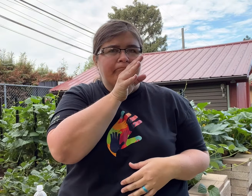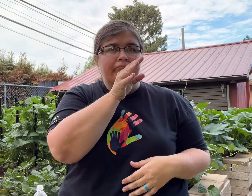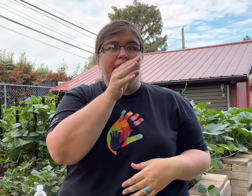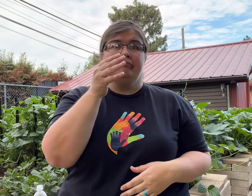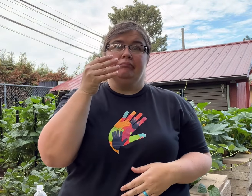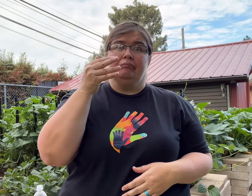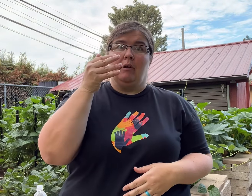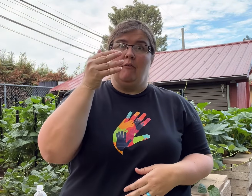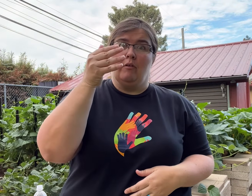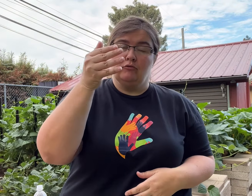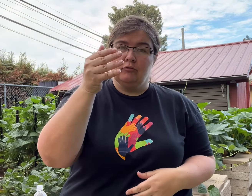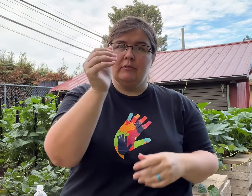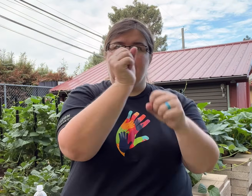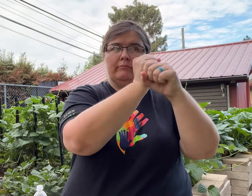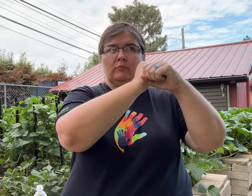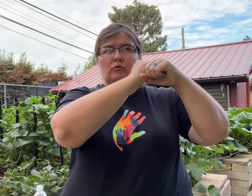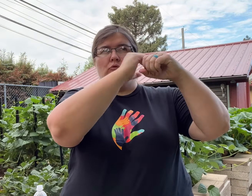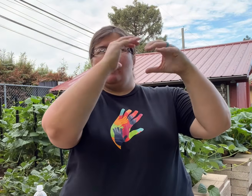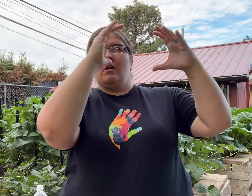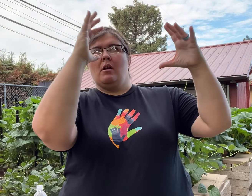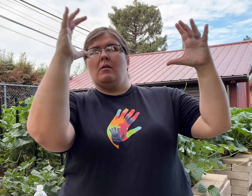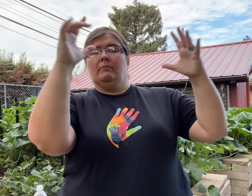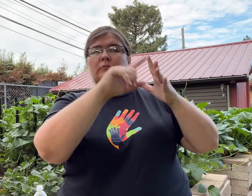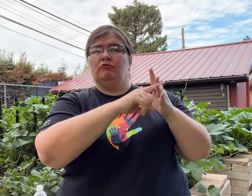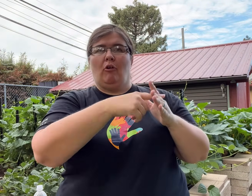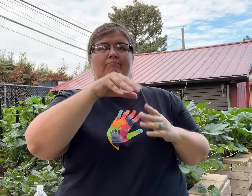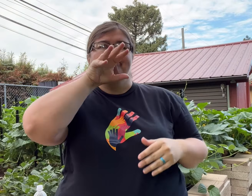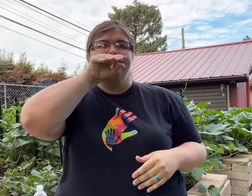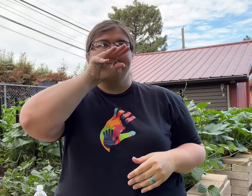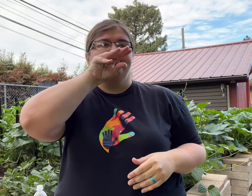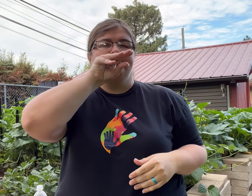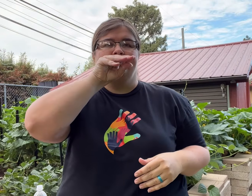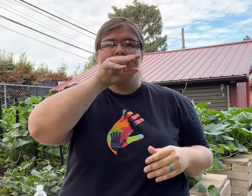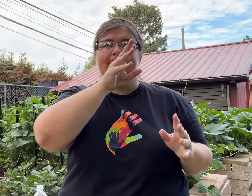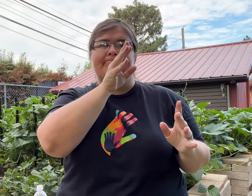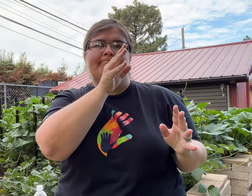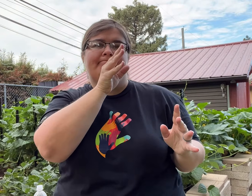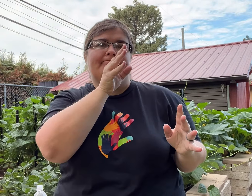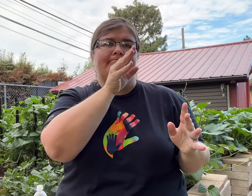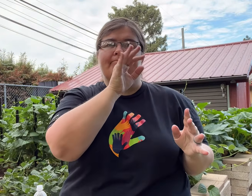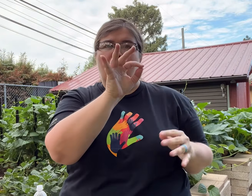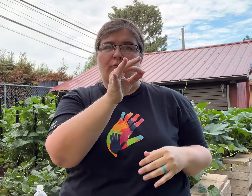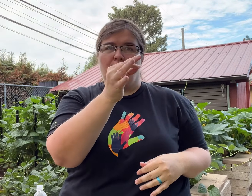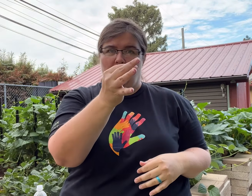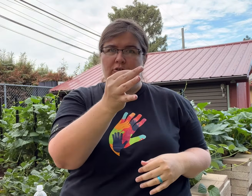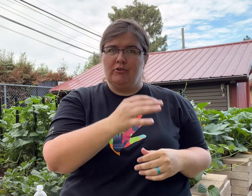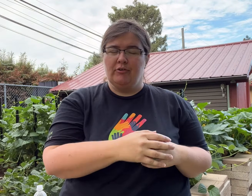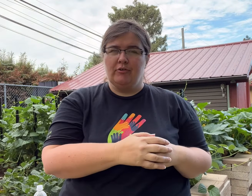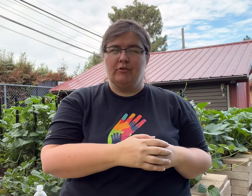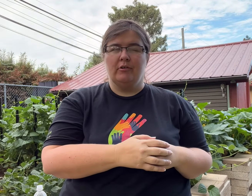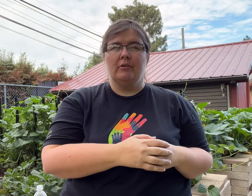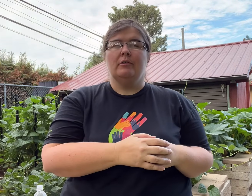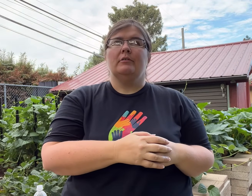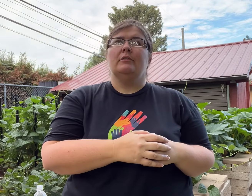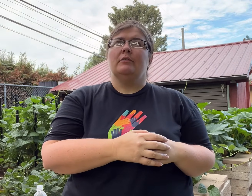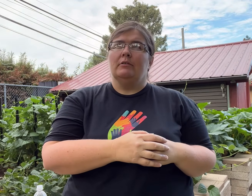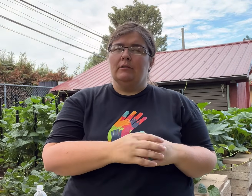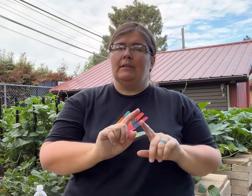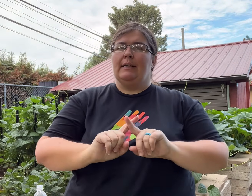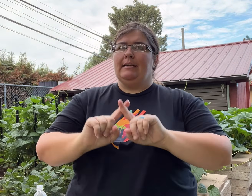You're speaking it all day and eventually you're going to start speaking French in your dreams.